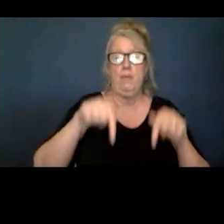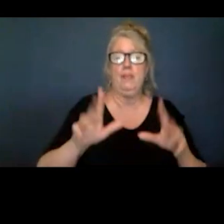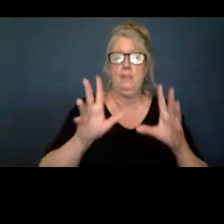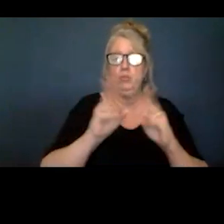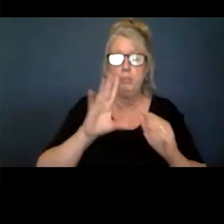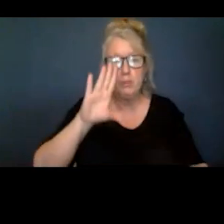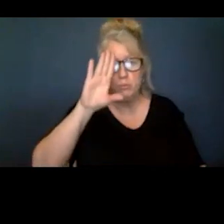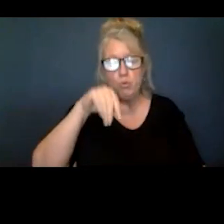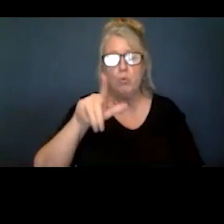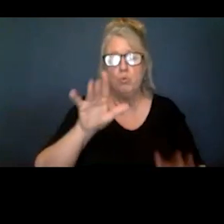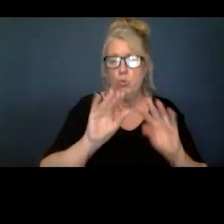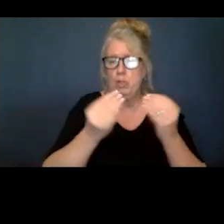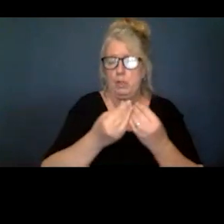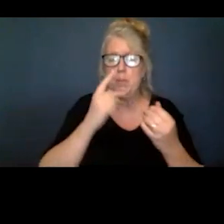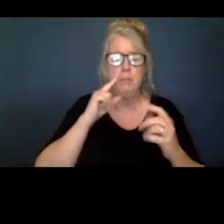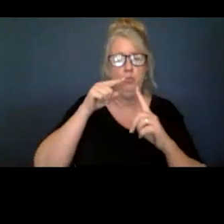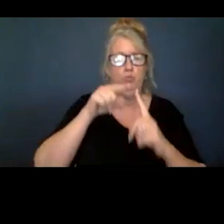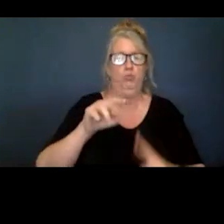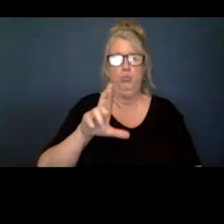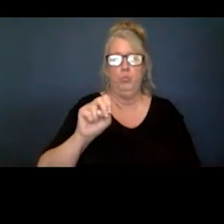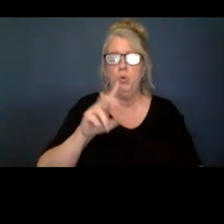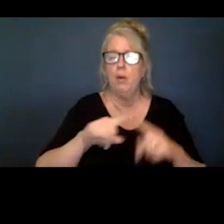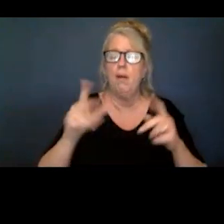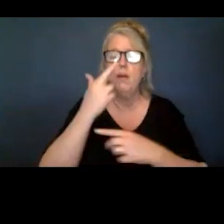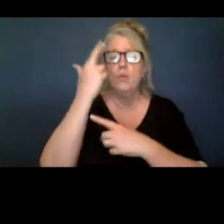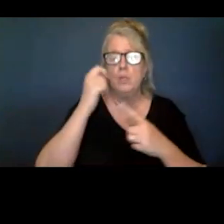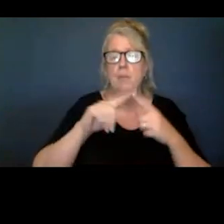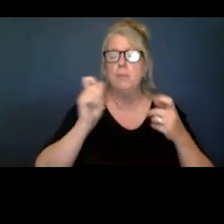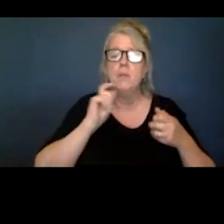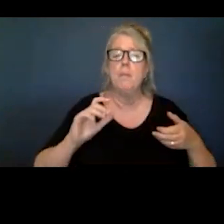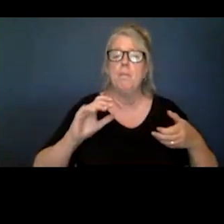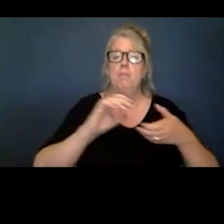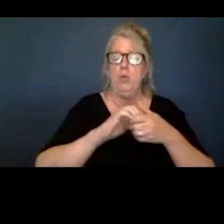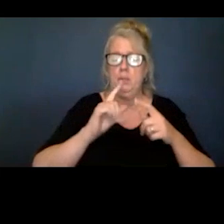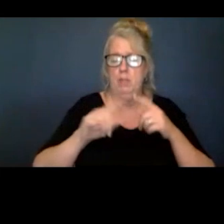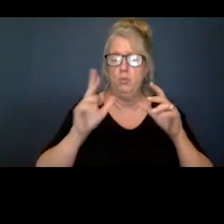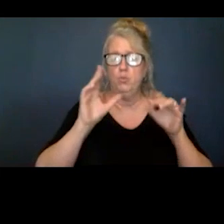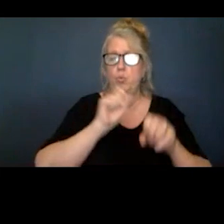organization's core purpose and main reasons why partners would be compelled to work with you is